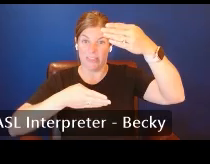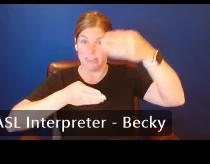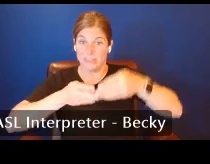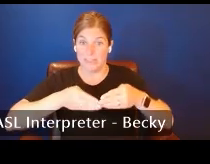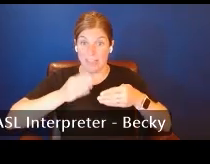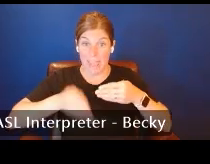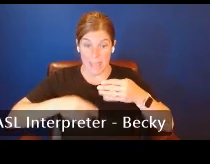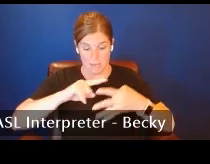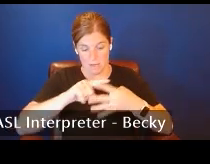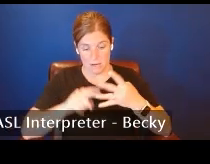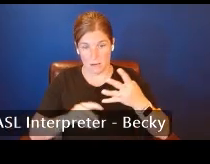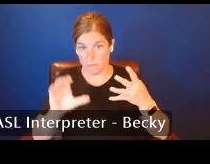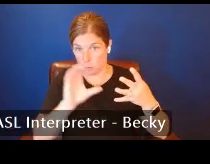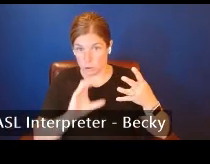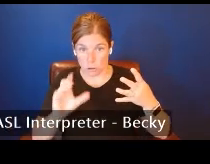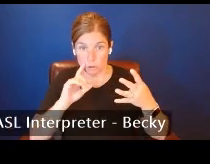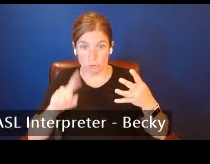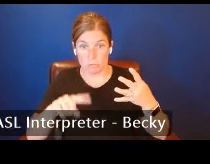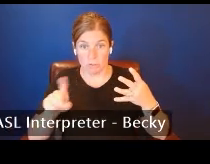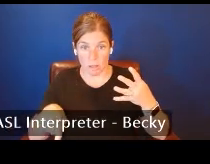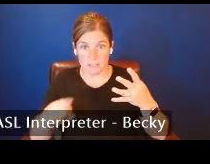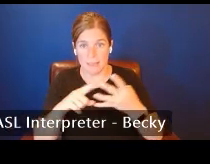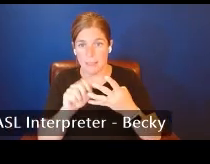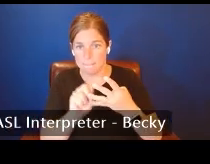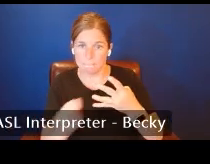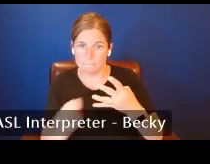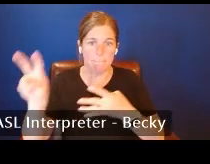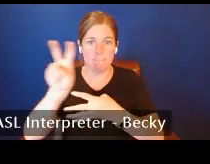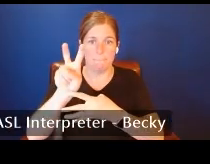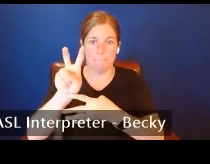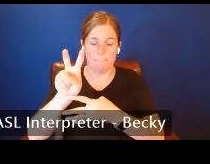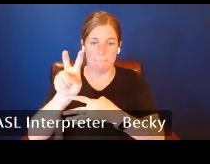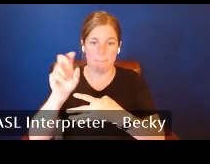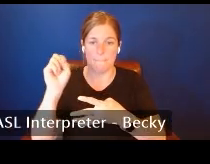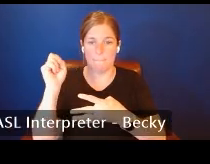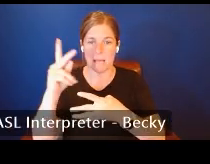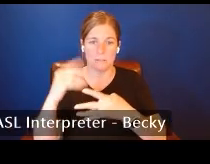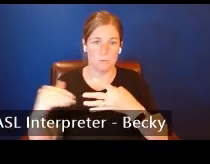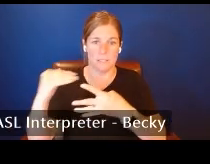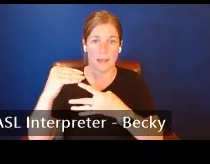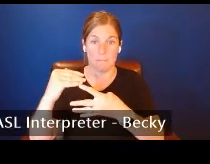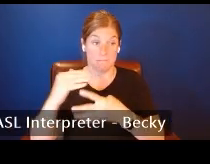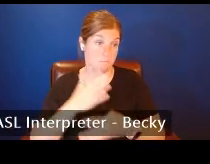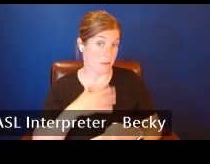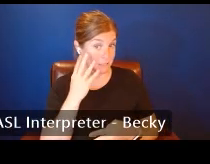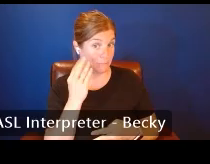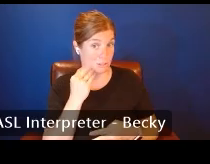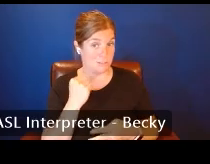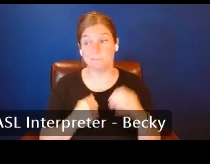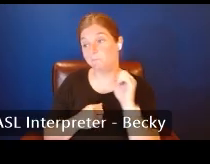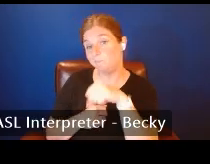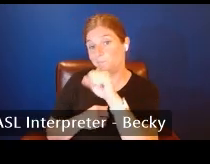is what happened, from my perspective. And those are all the headings